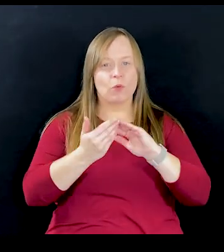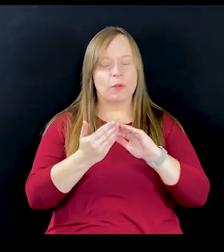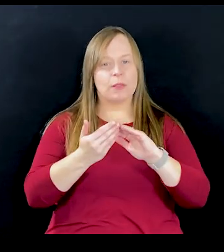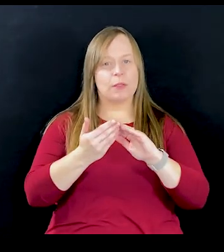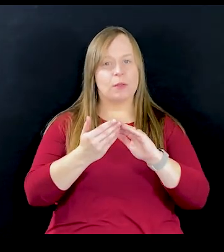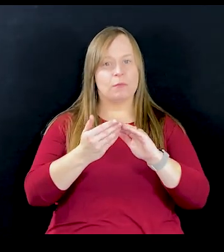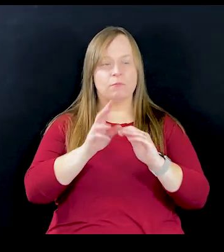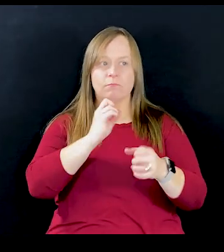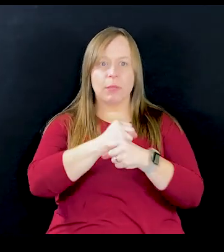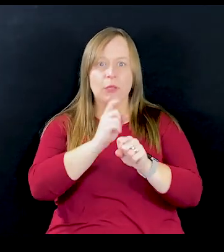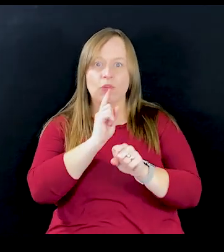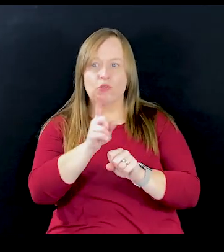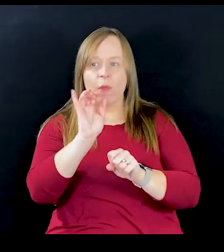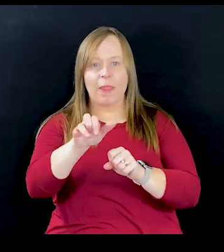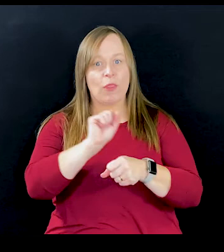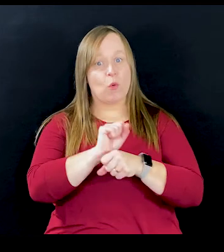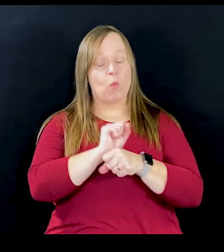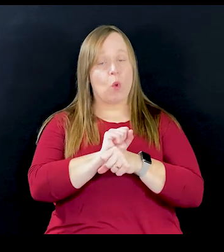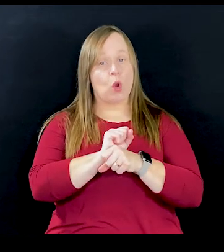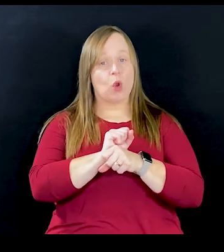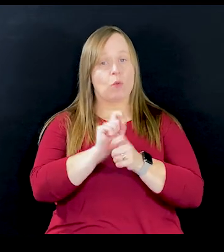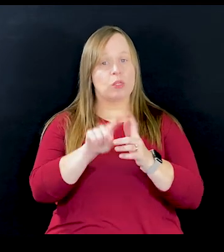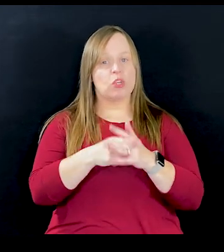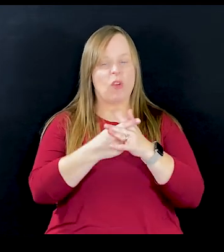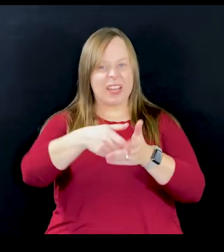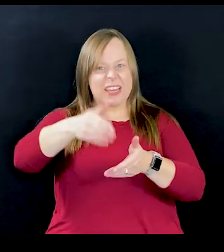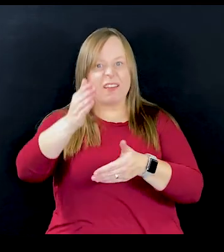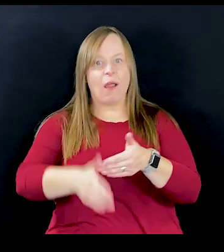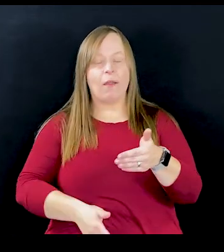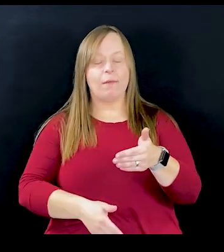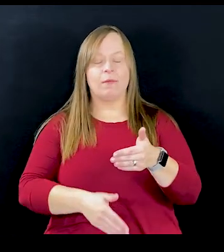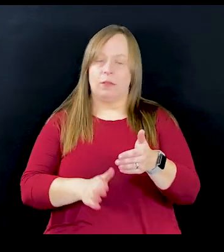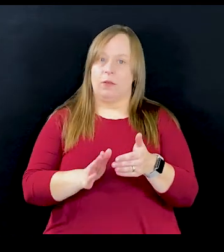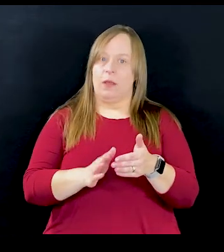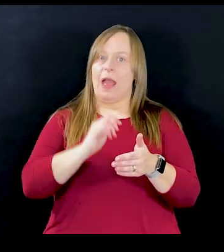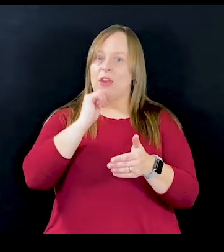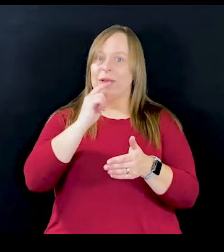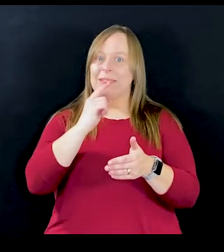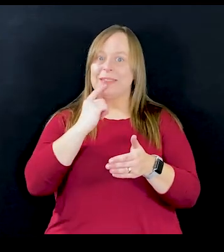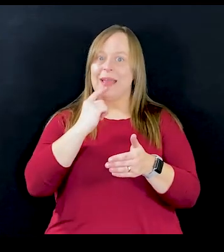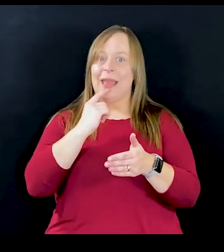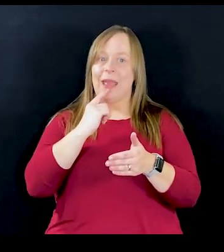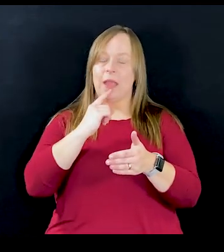and ensuring that the work is going to start getting done? I certainly don't want to say ensuring